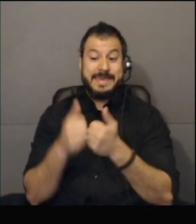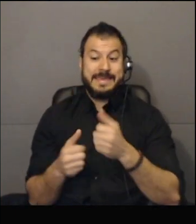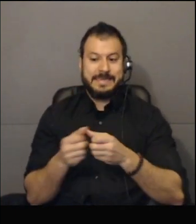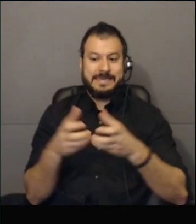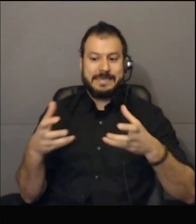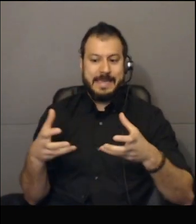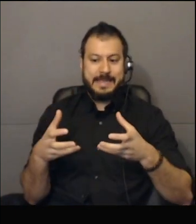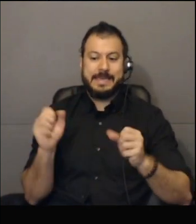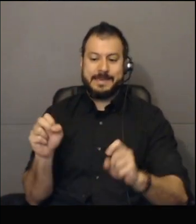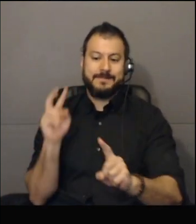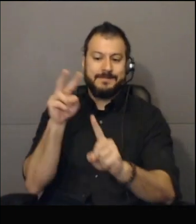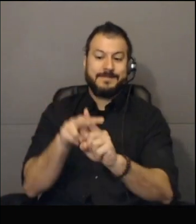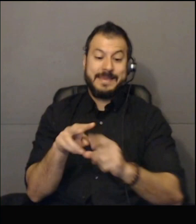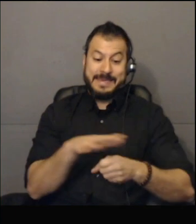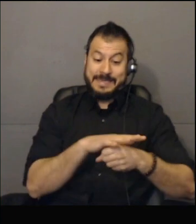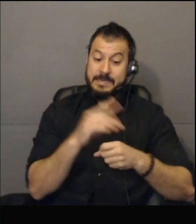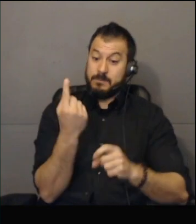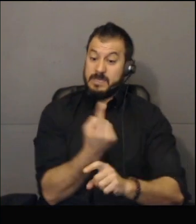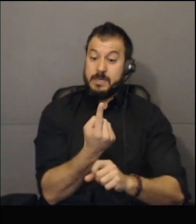and this is represented as a region override.